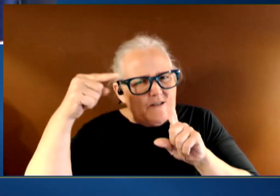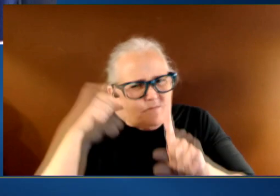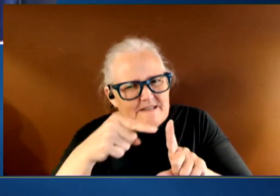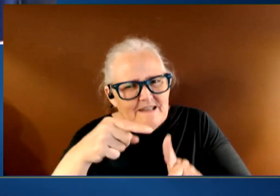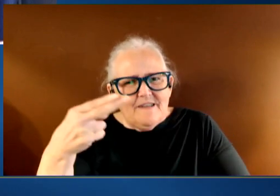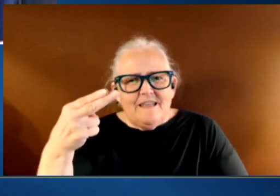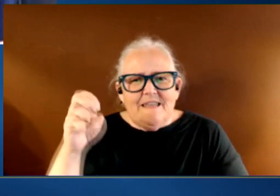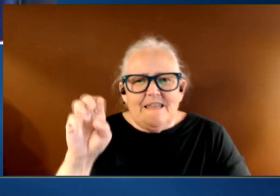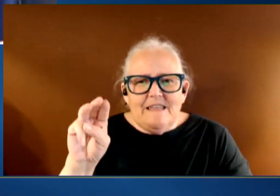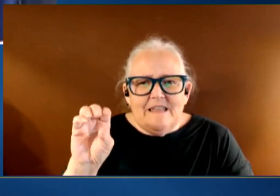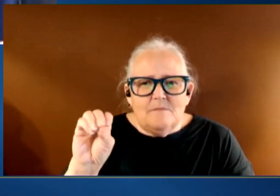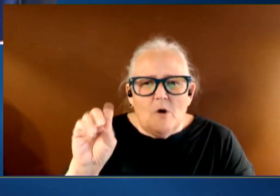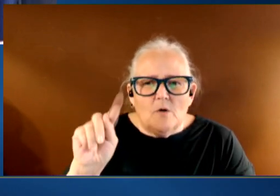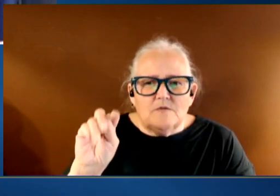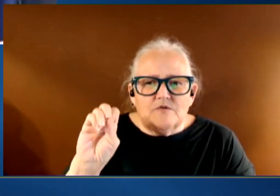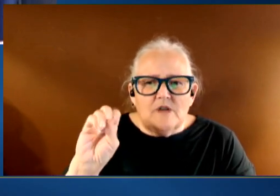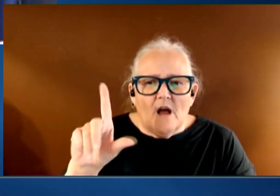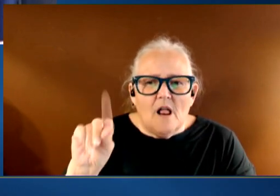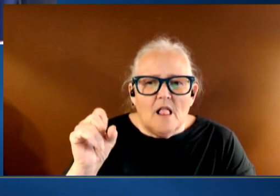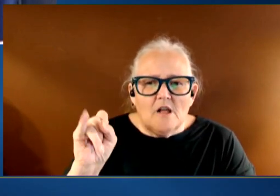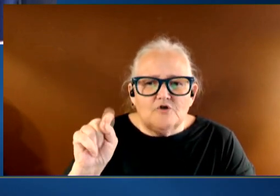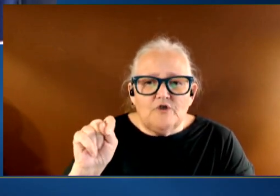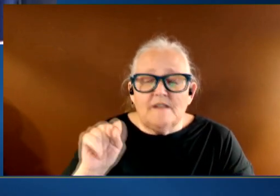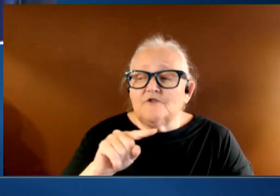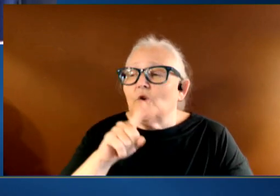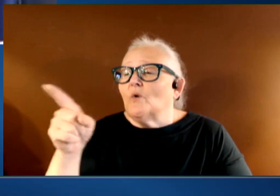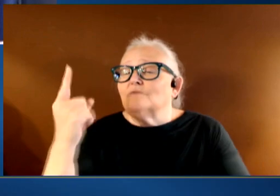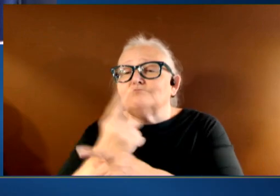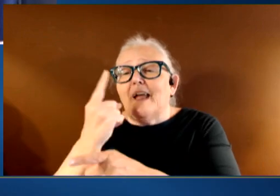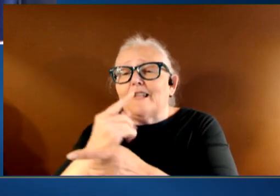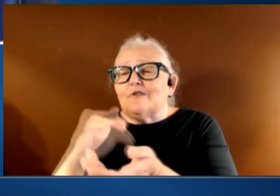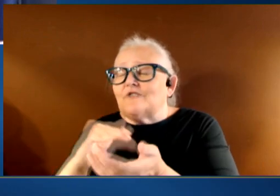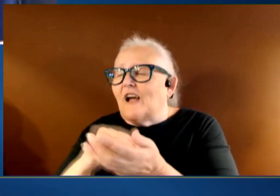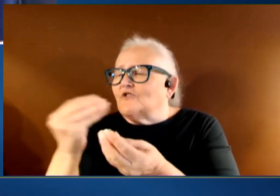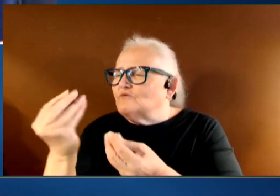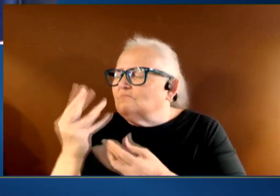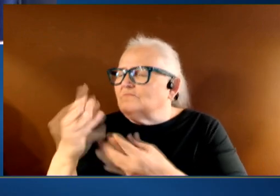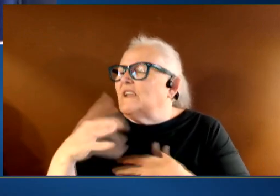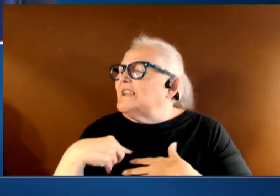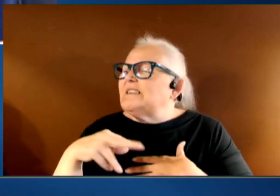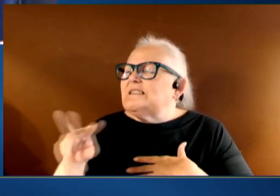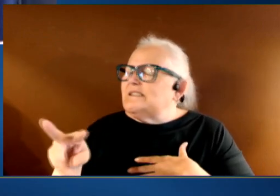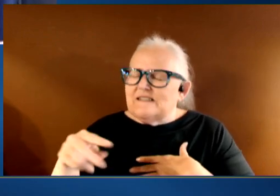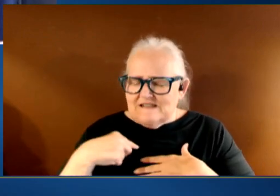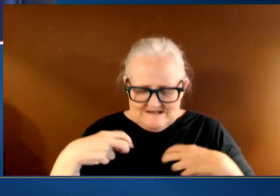enough, and it was until I had the complications that I sought it. But how do you get -- for me,